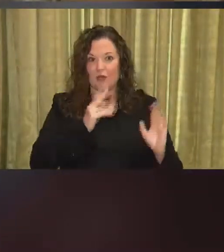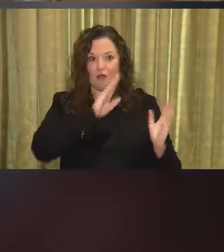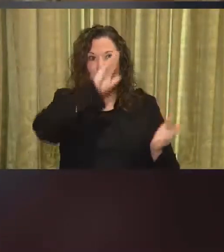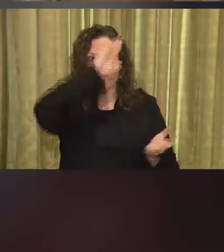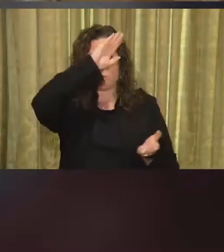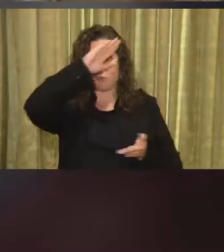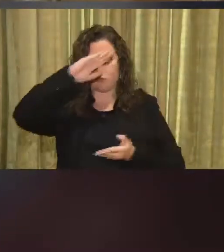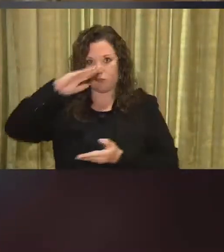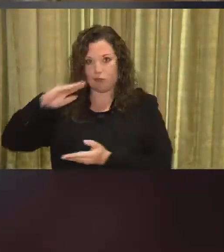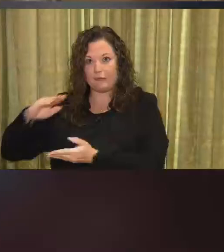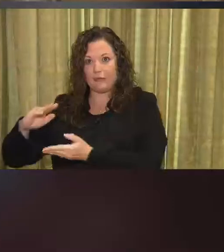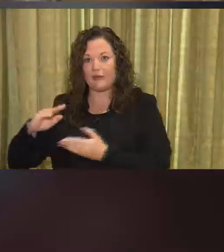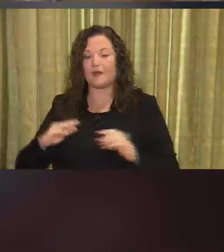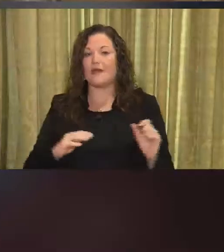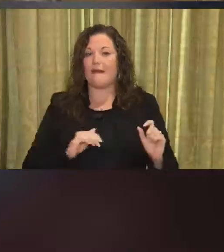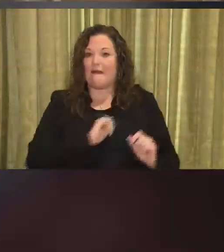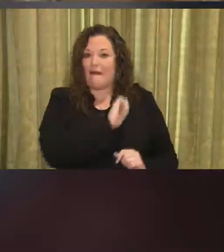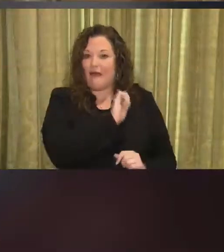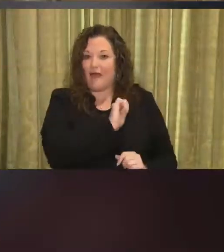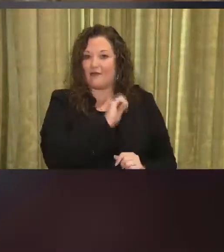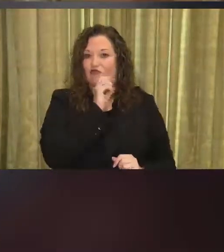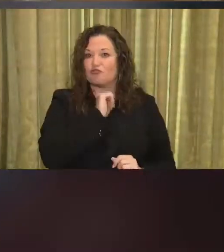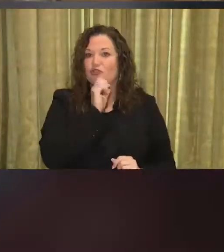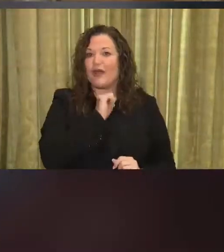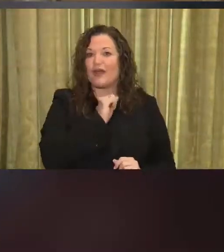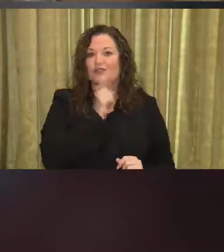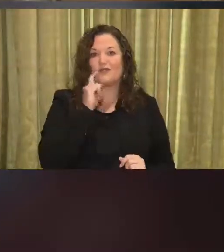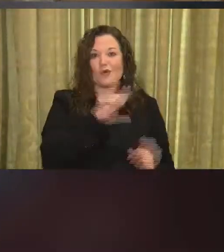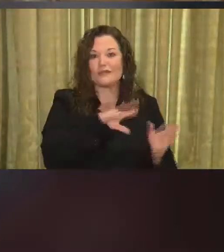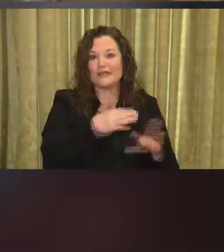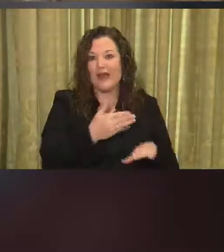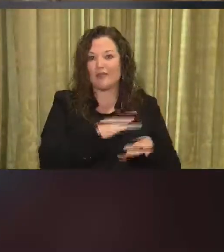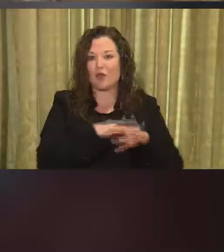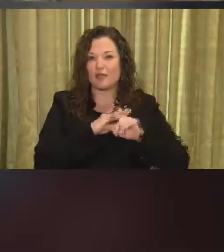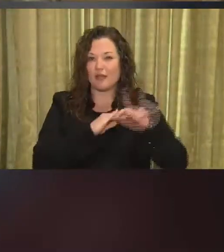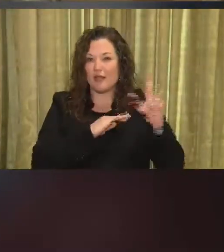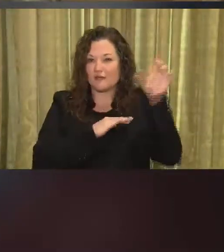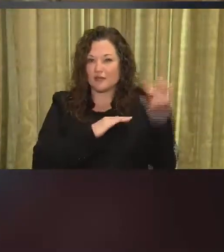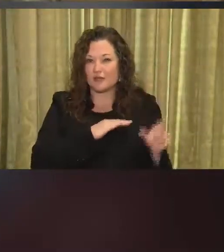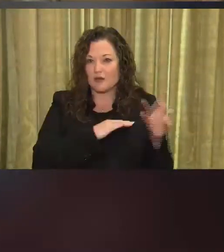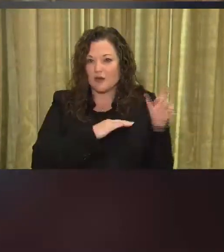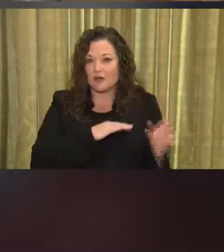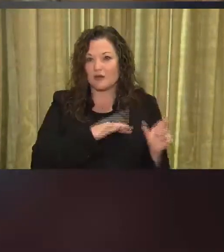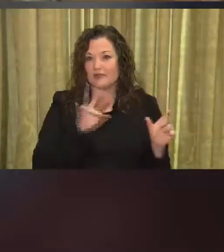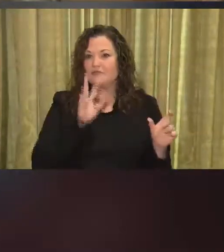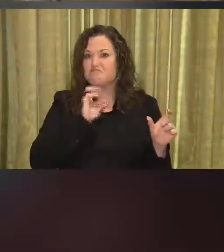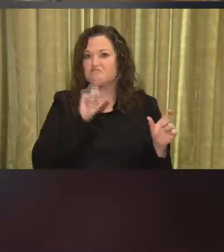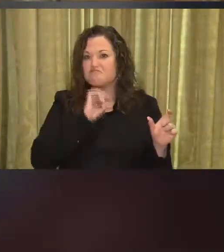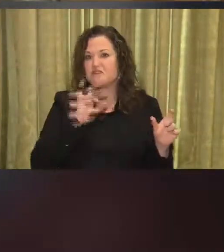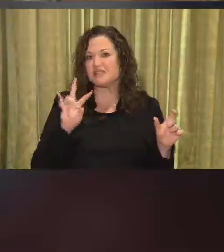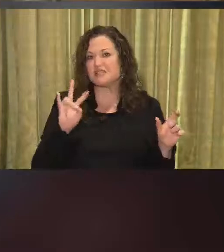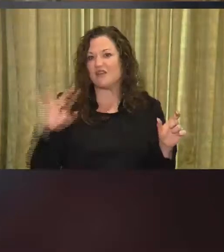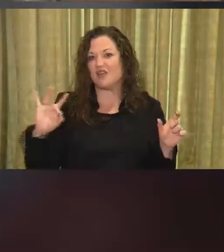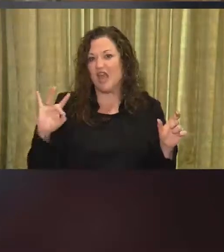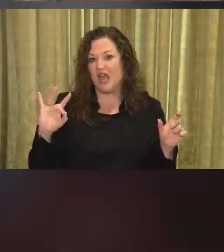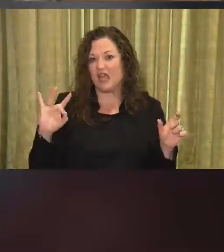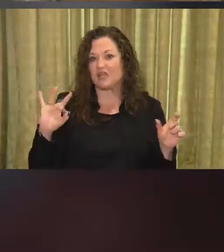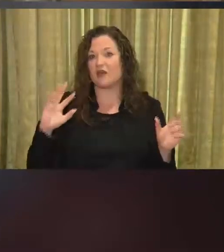The average age for death on the left side is 78 years of age, and that declines over in the